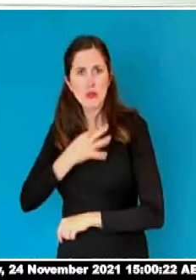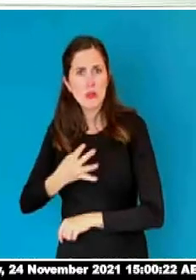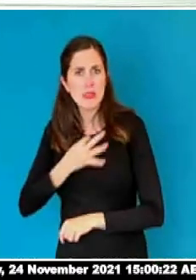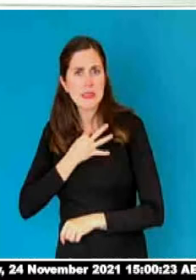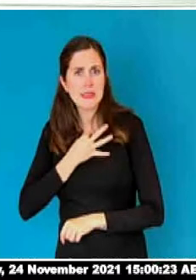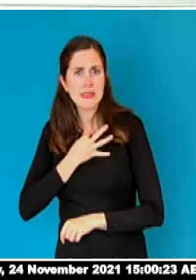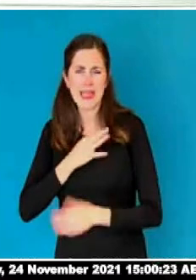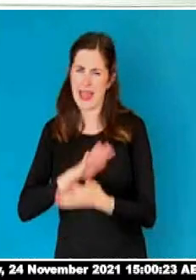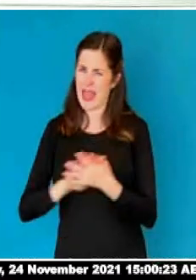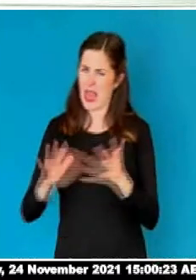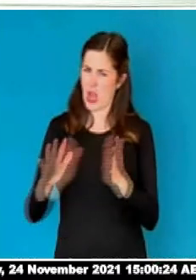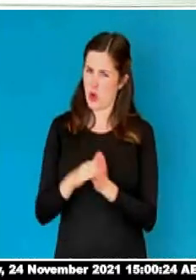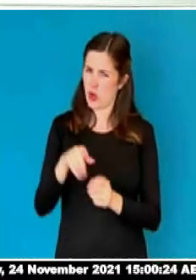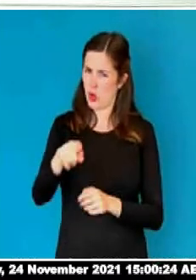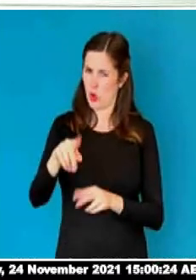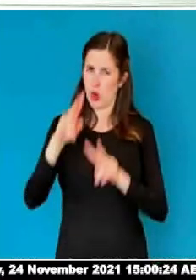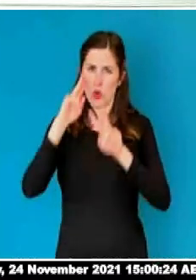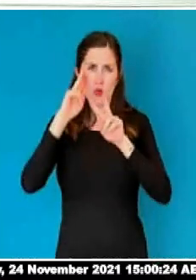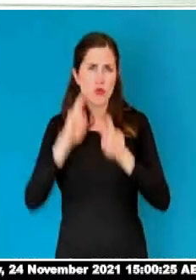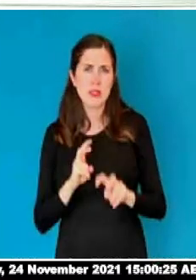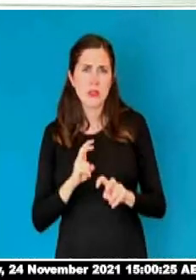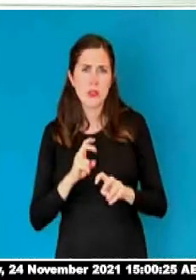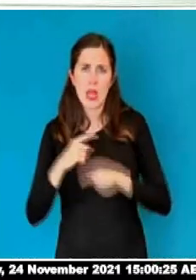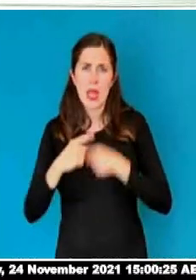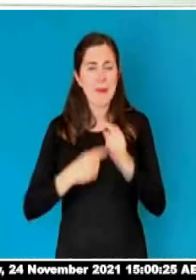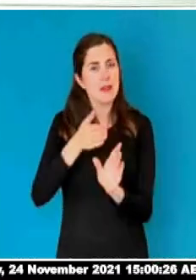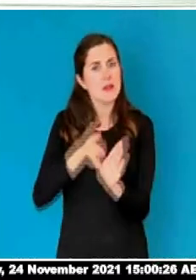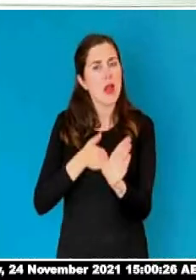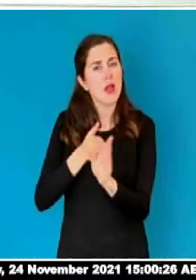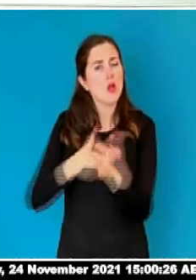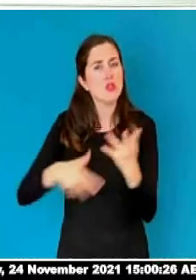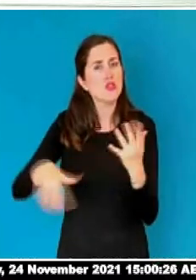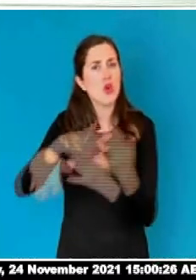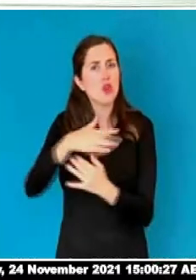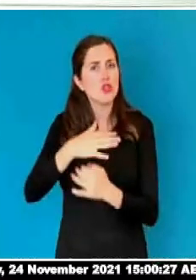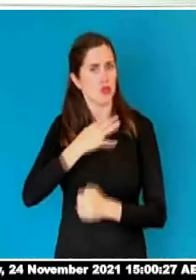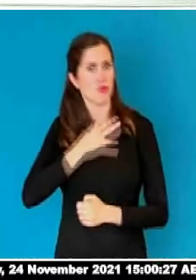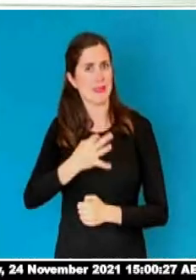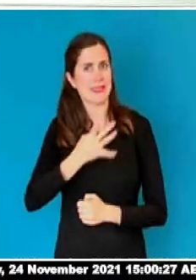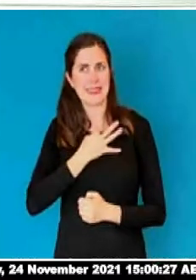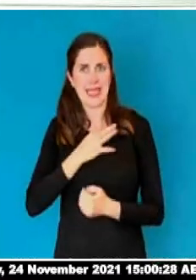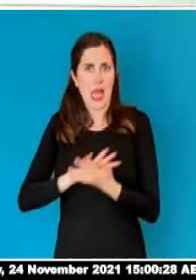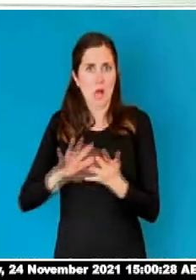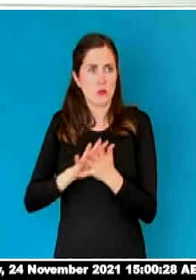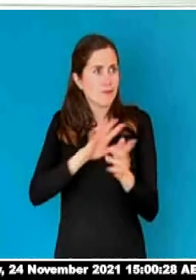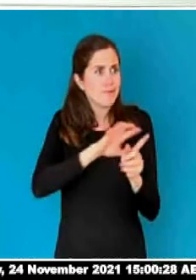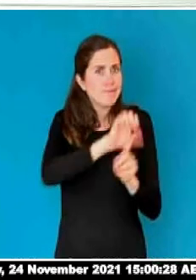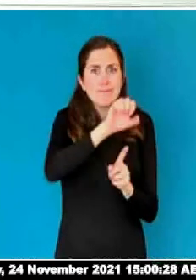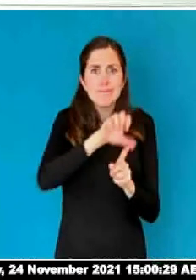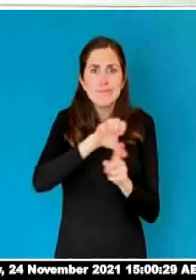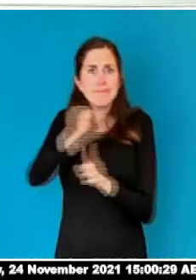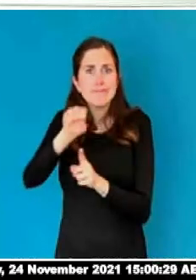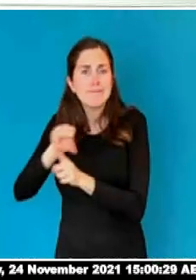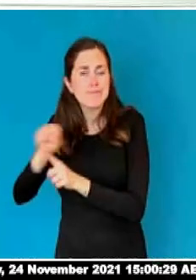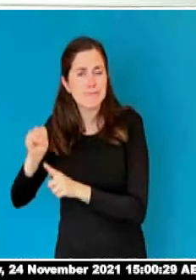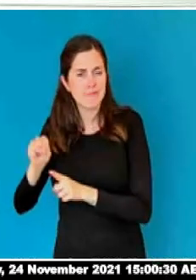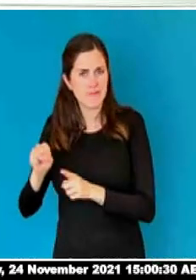of research to identify psychosocial risks and the approach that you've identified in